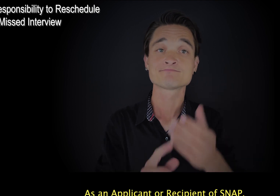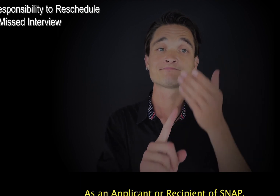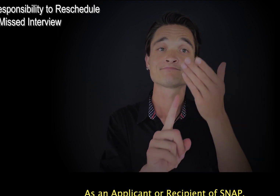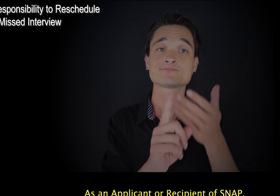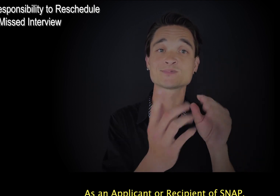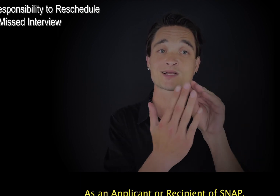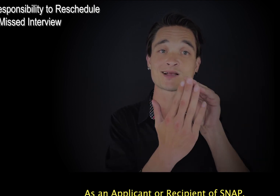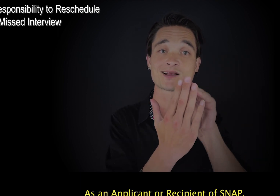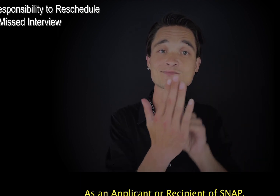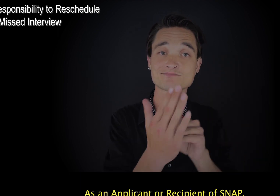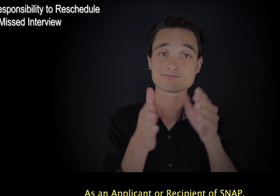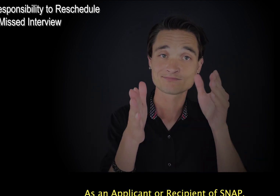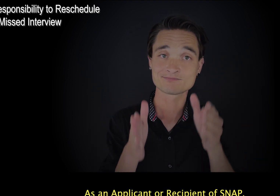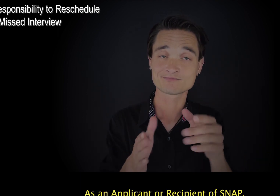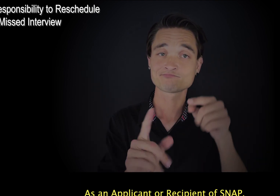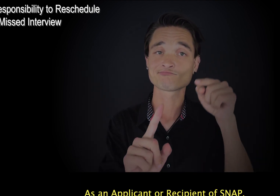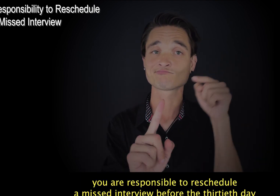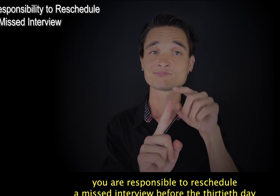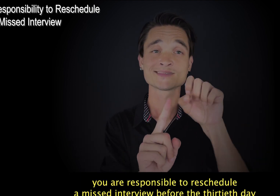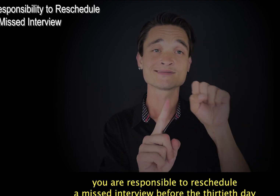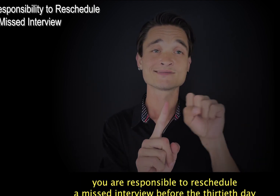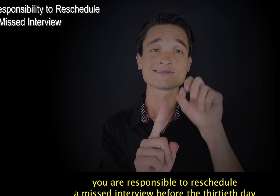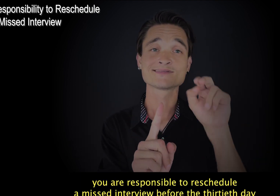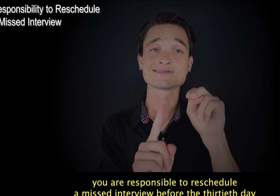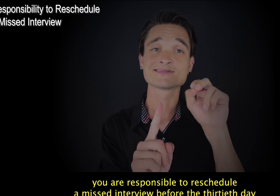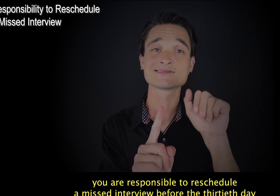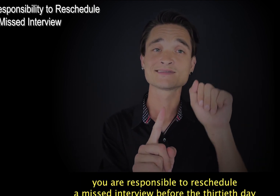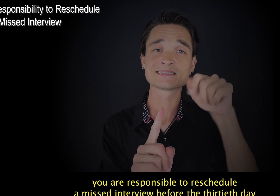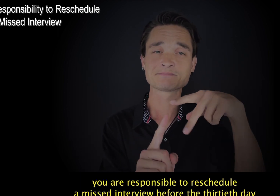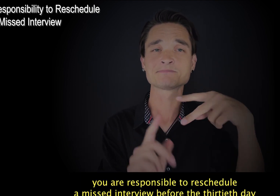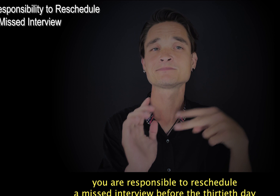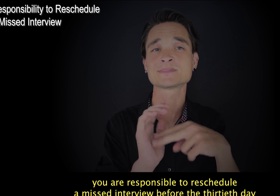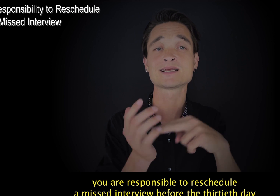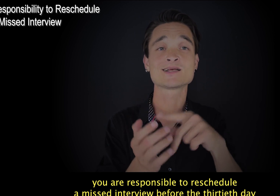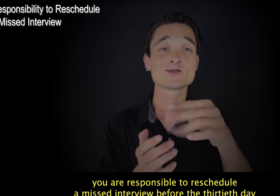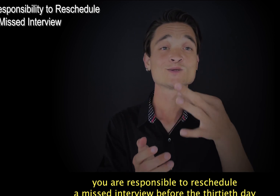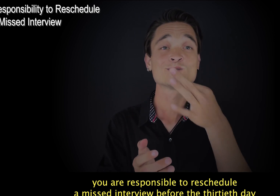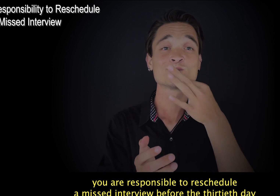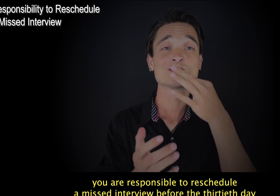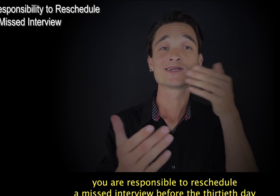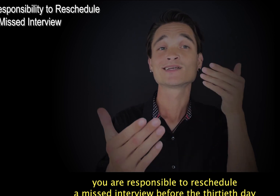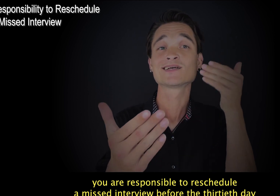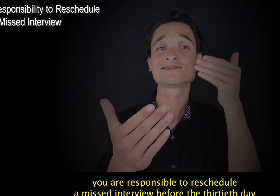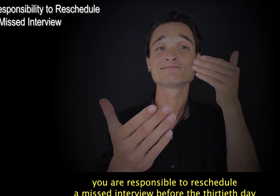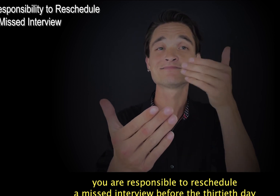As an Applicant or Recipient of SNAP, you are responsible to reschedule a missed interview before the thirtieth day